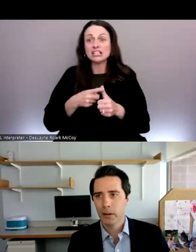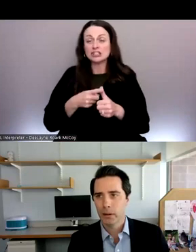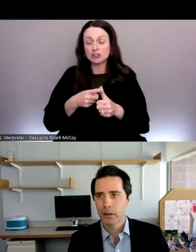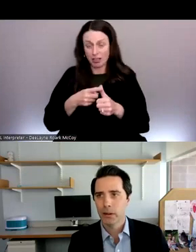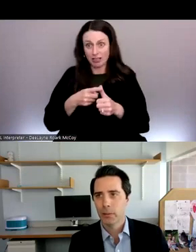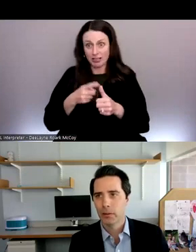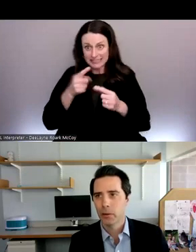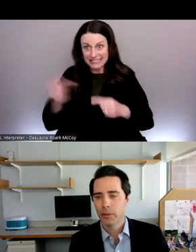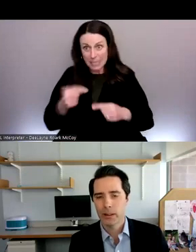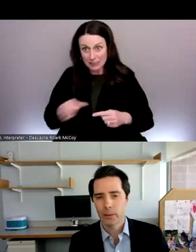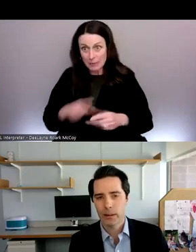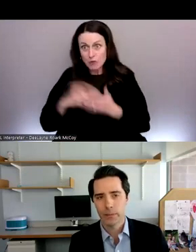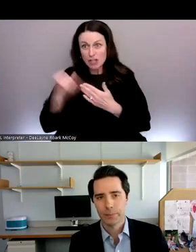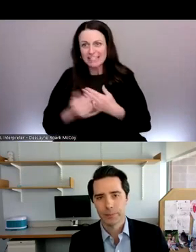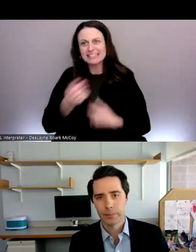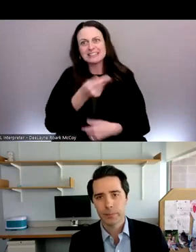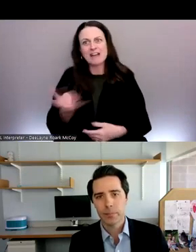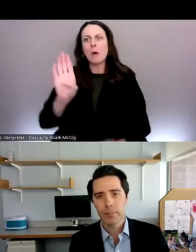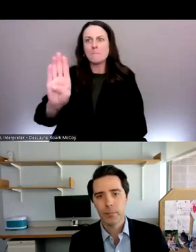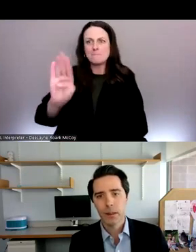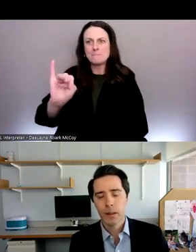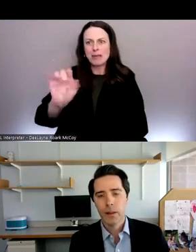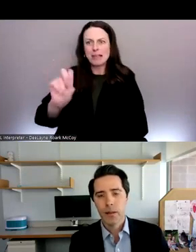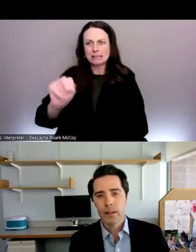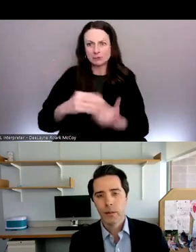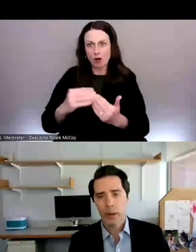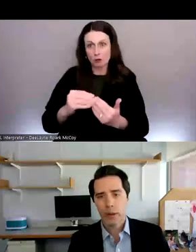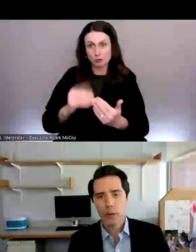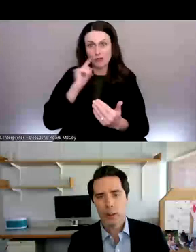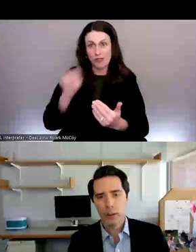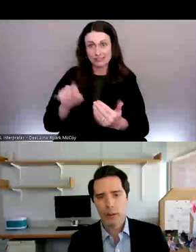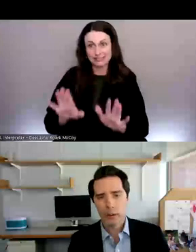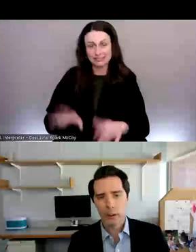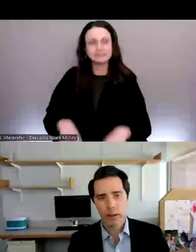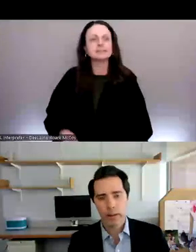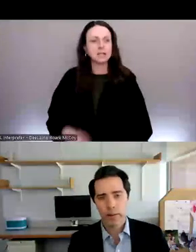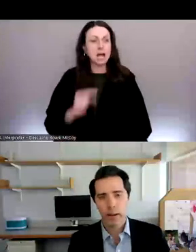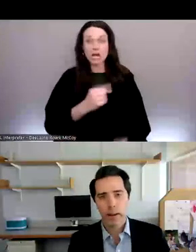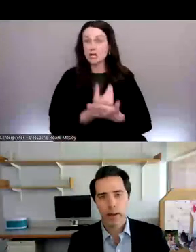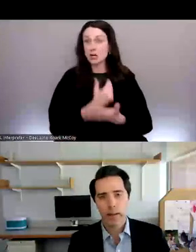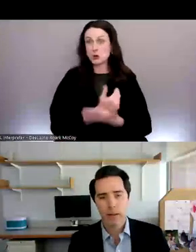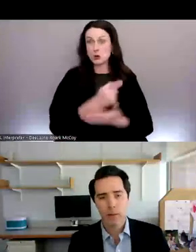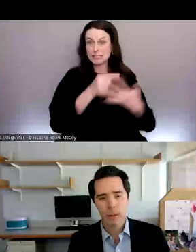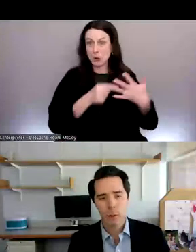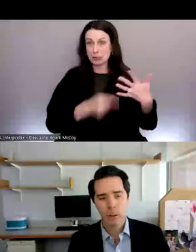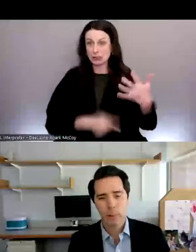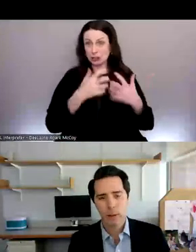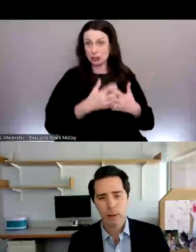dollars to perform the sequencing this is what new sequencers look like